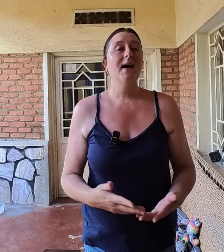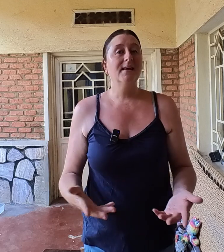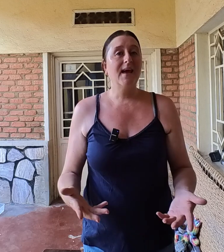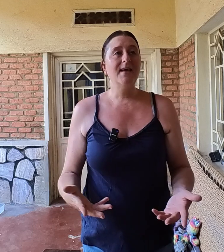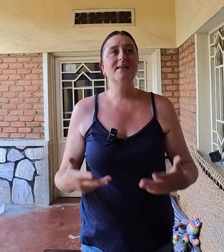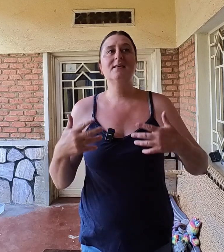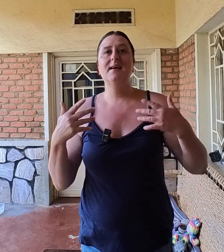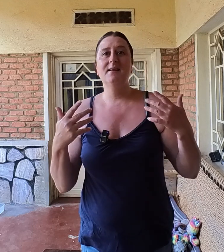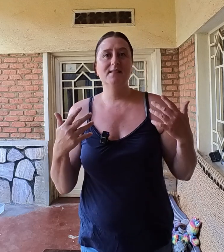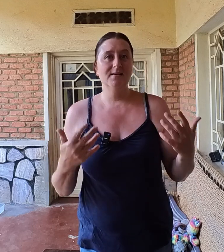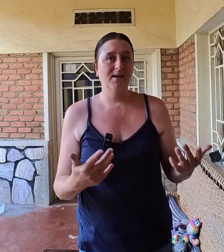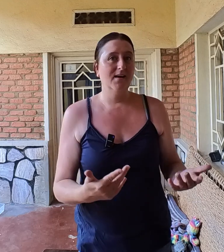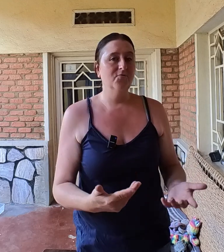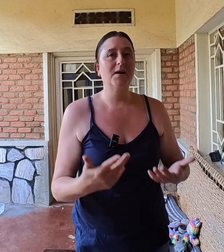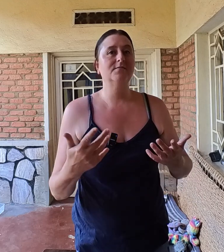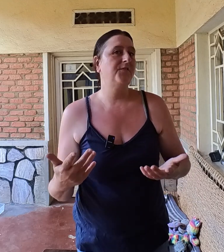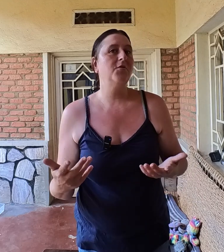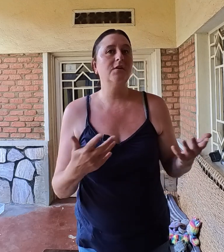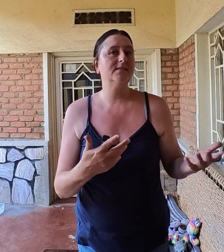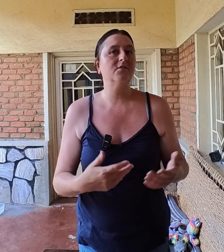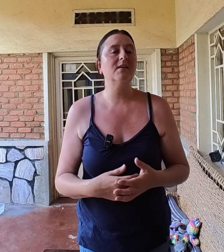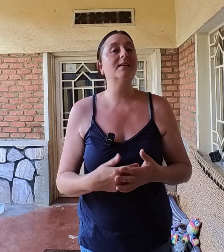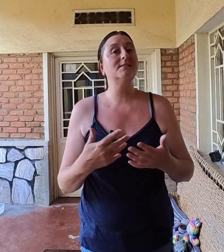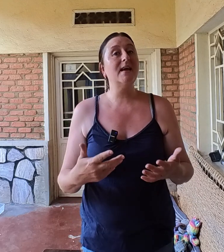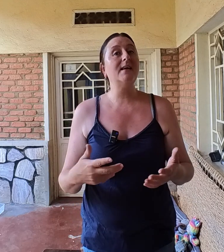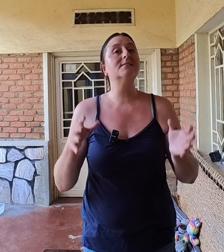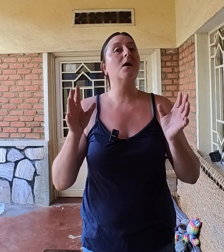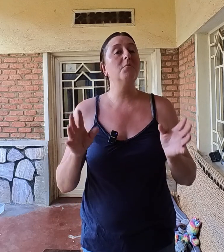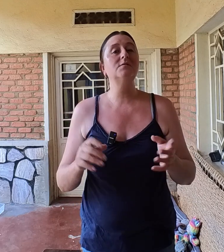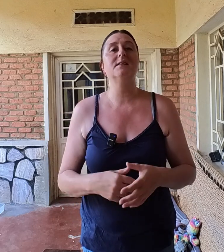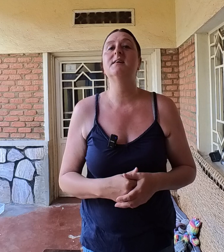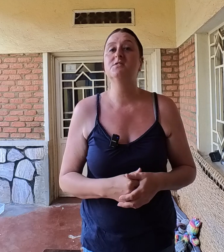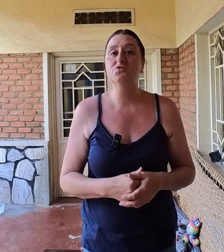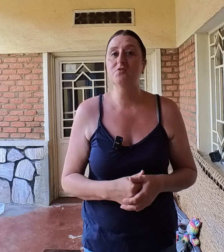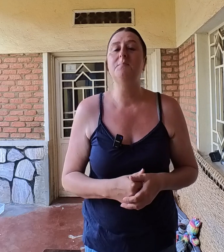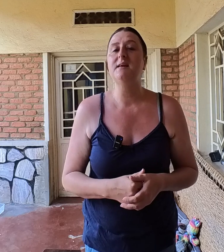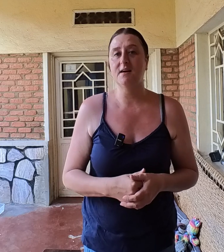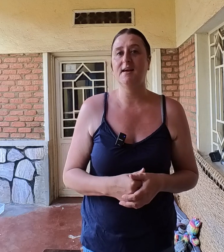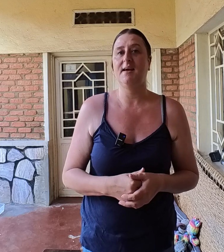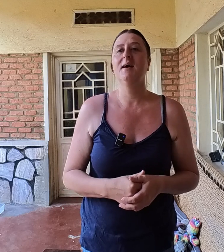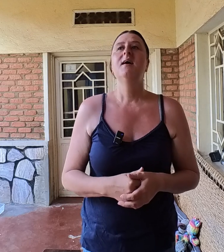And again, in Rwandan folklore, historically snakes are mostly extremely lucky